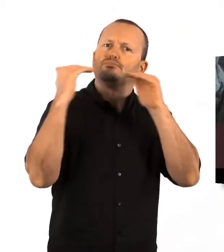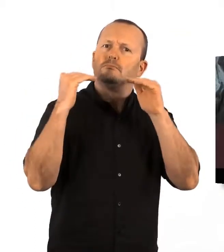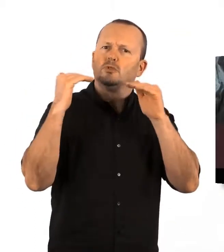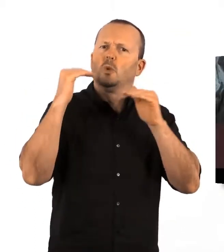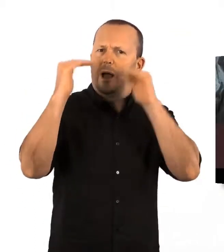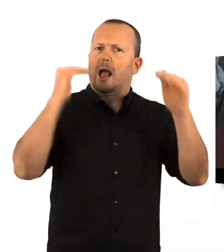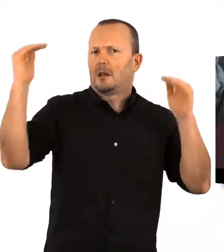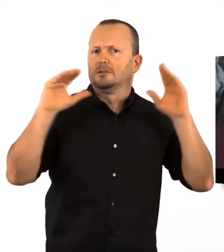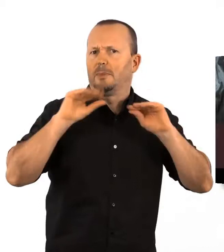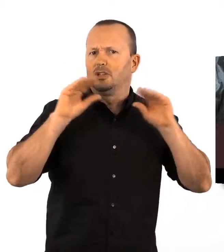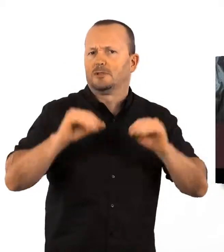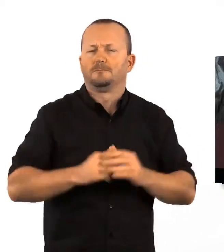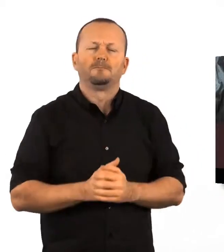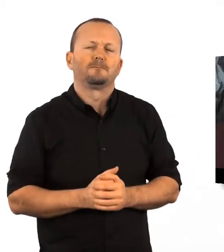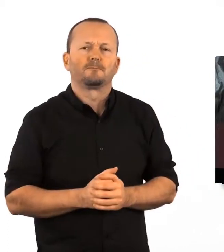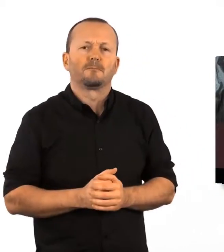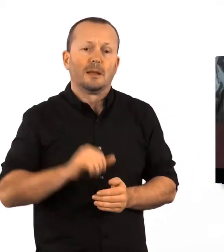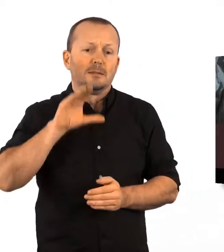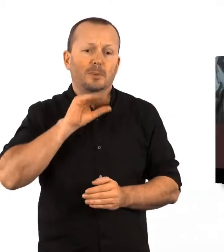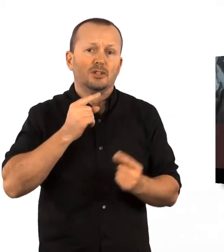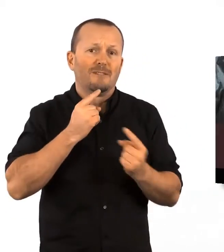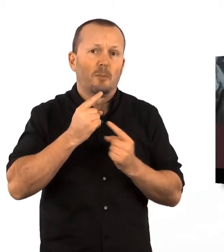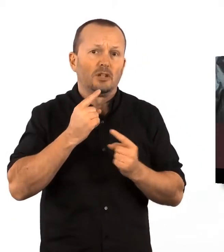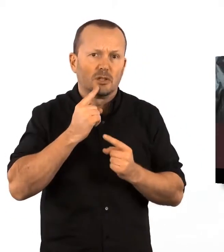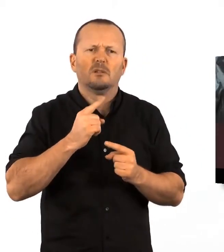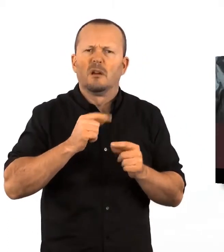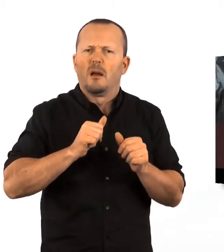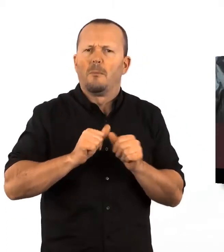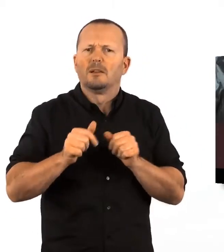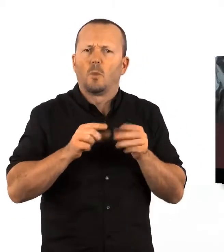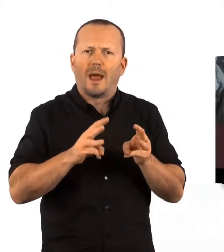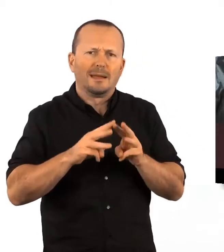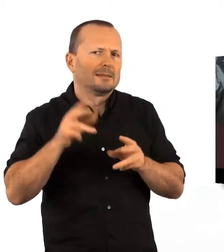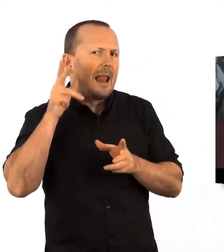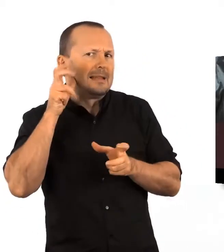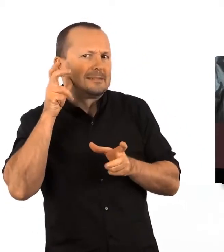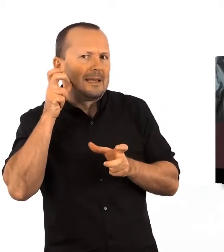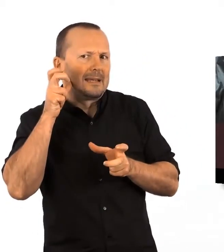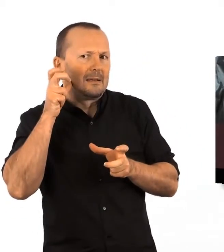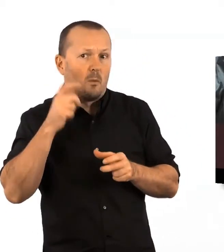is the most reliable way of getting speech information. Only thirty percent of what you